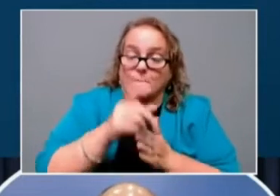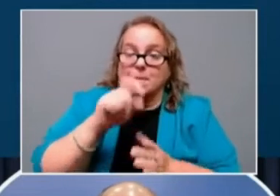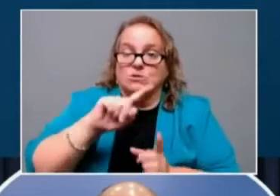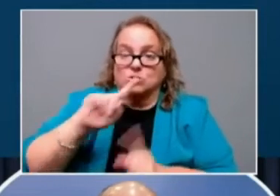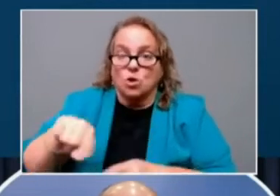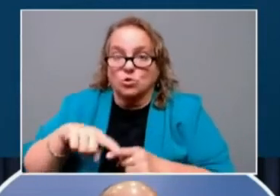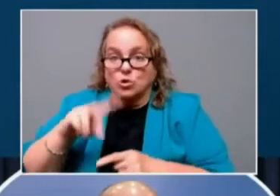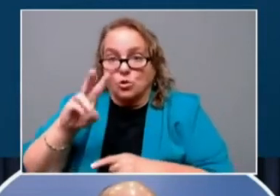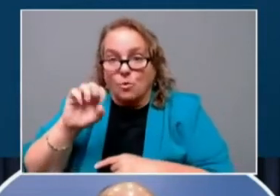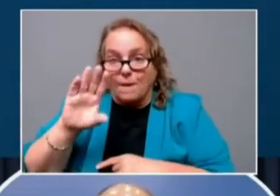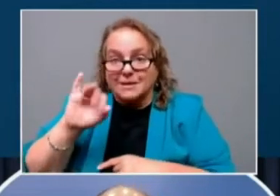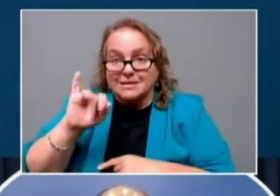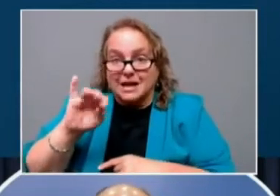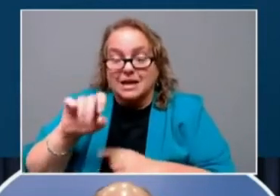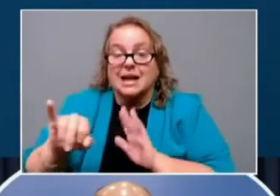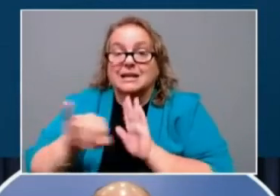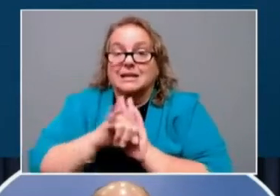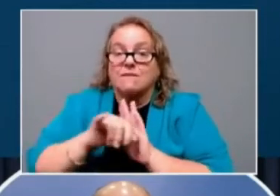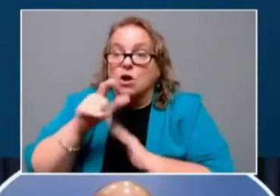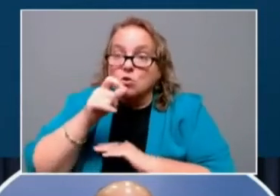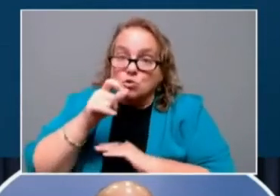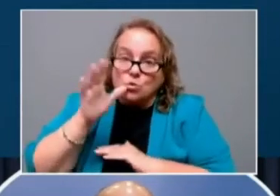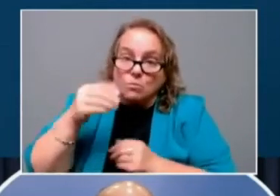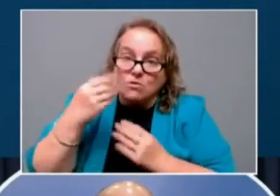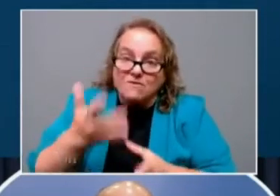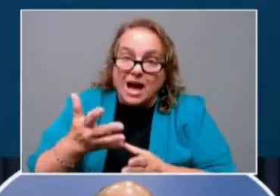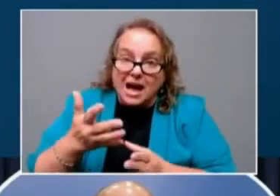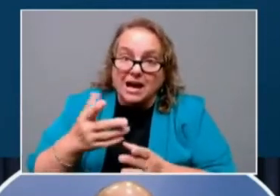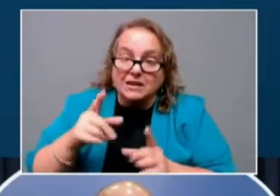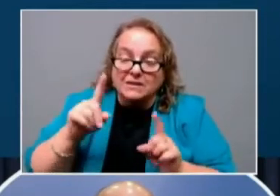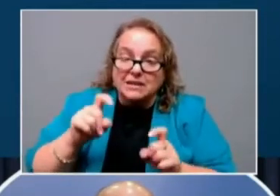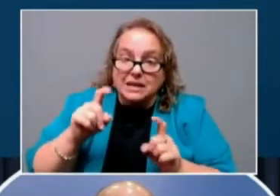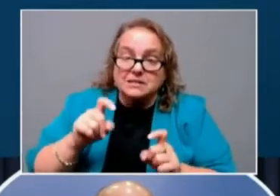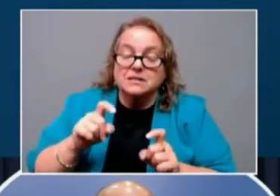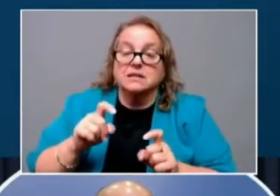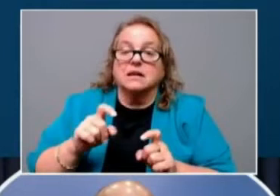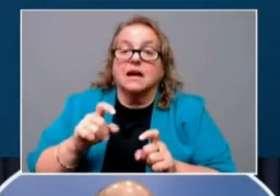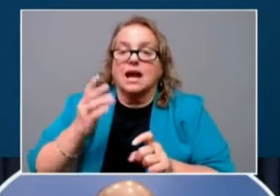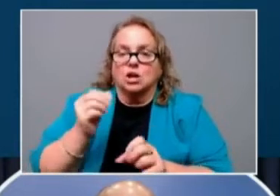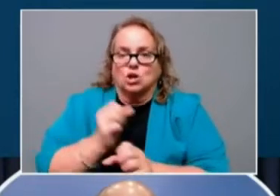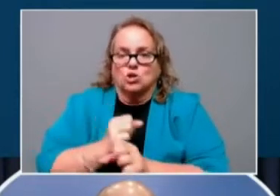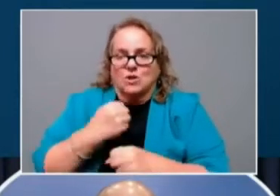communicate with the vendor and create a program That addresses your unique